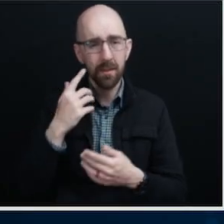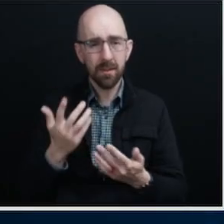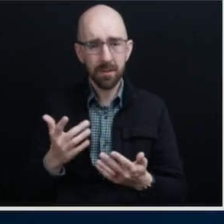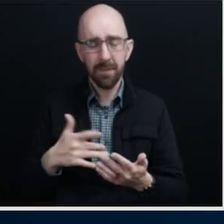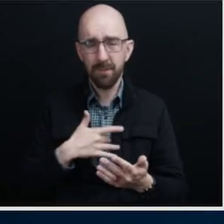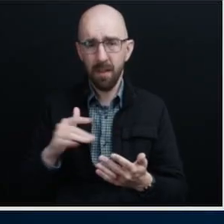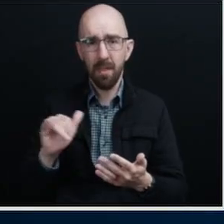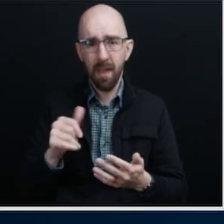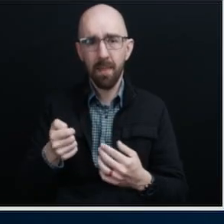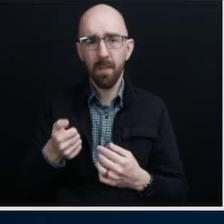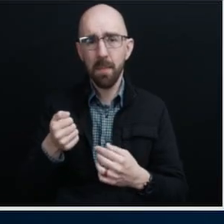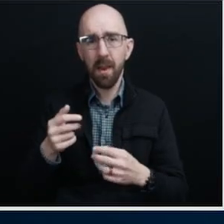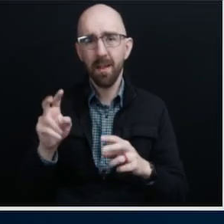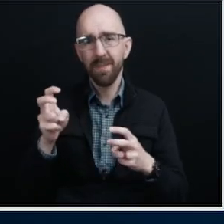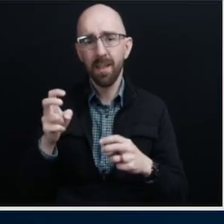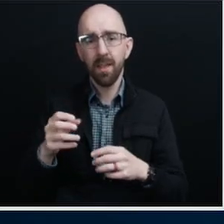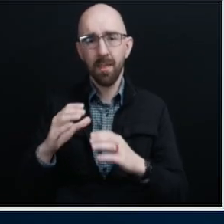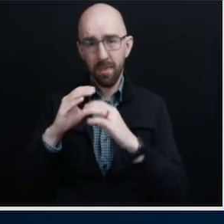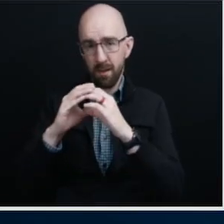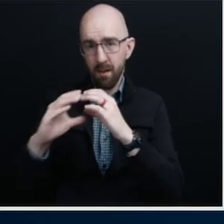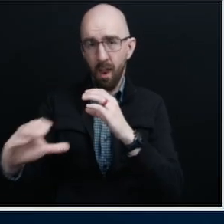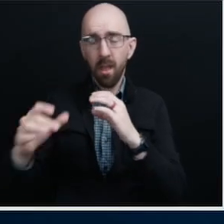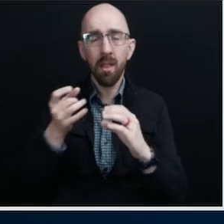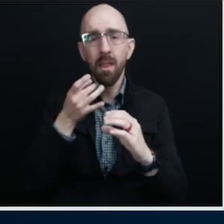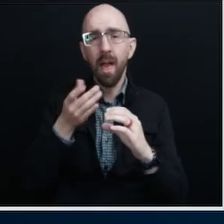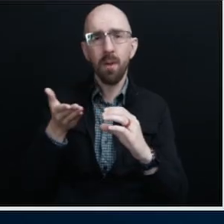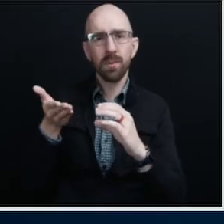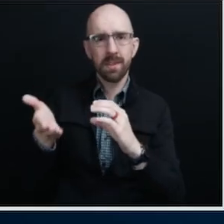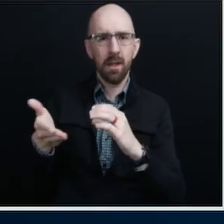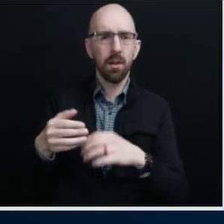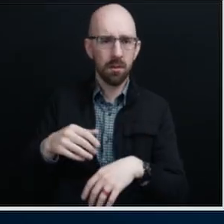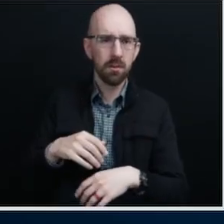little bit of light at the end of the tunnel. And then surgery like healing actually went